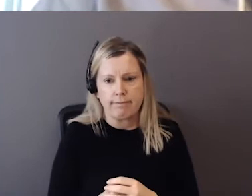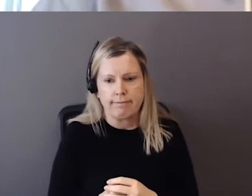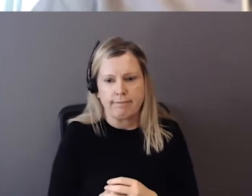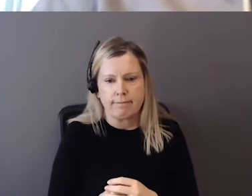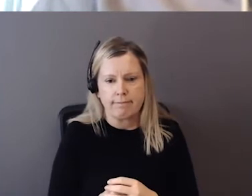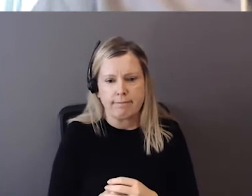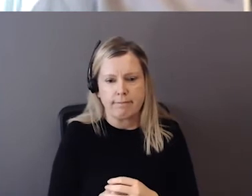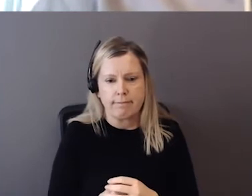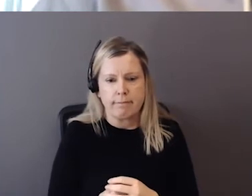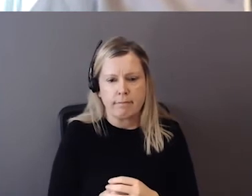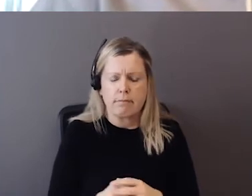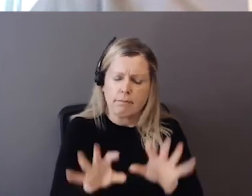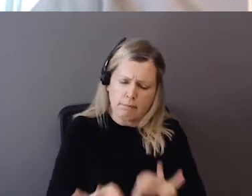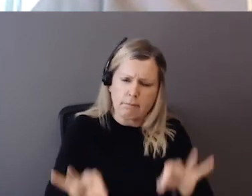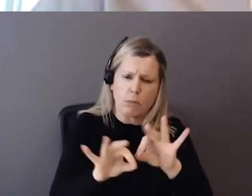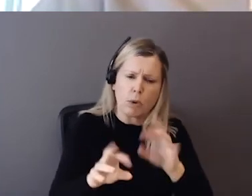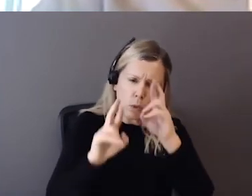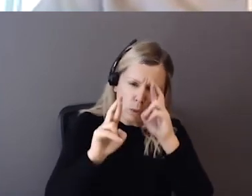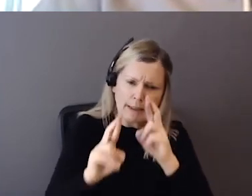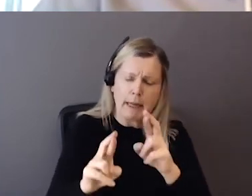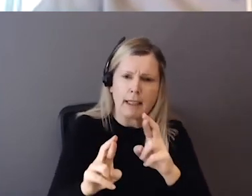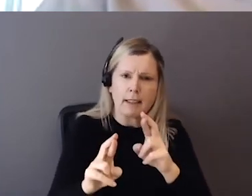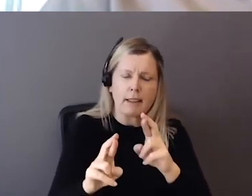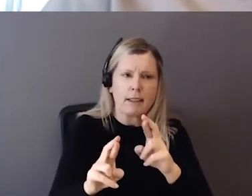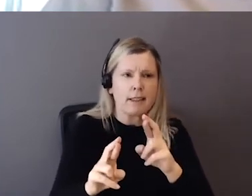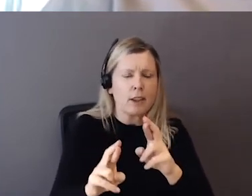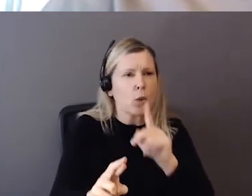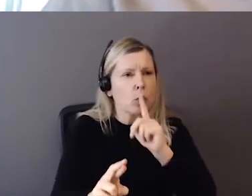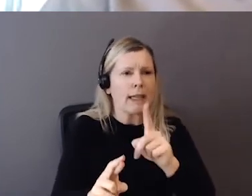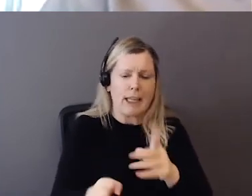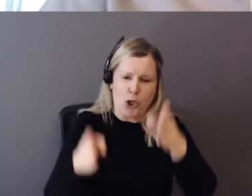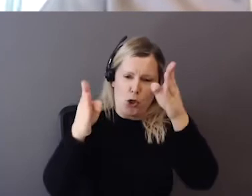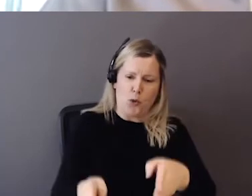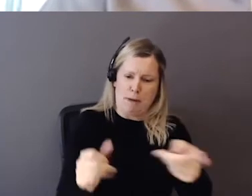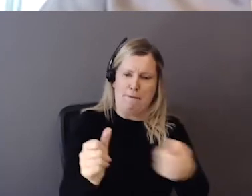and with respect, and sort of a humans first approach. I don't think its rocket